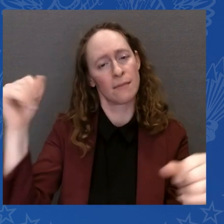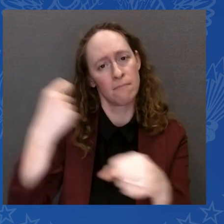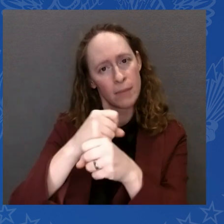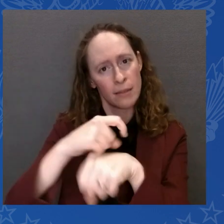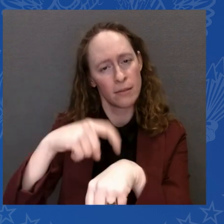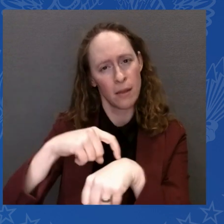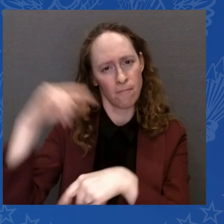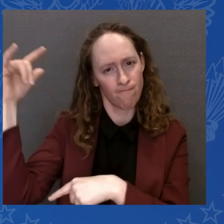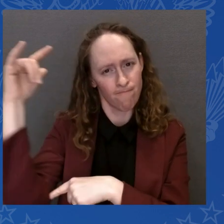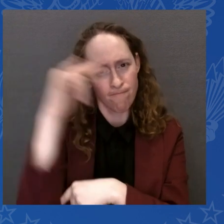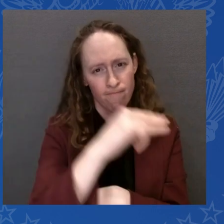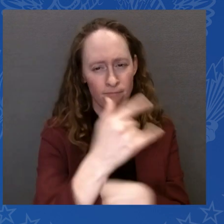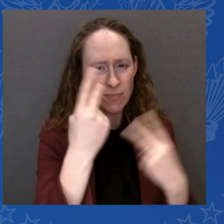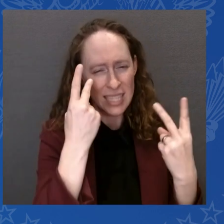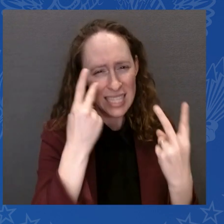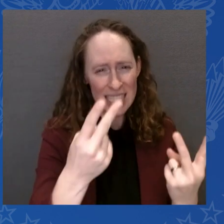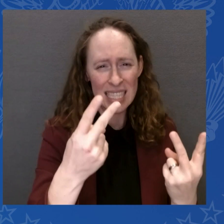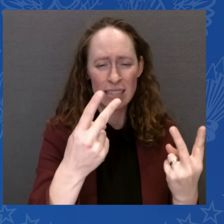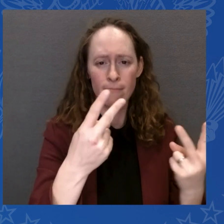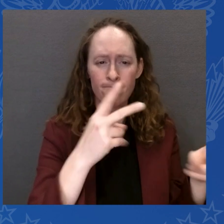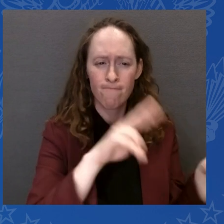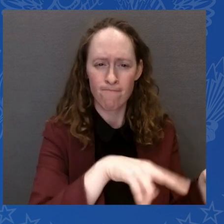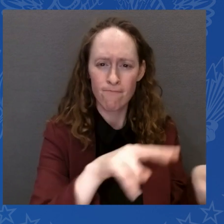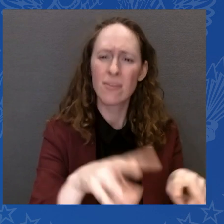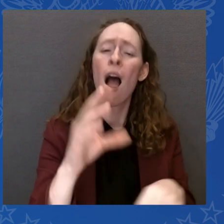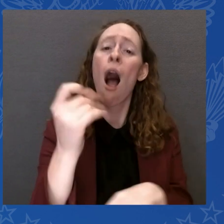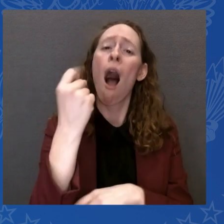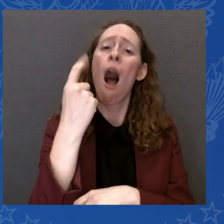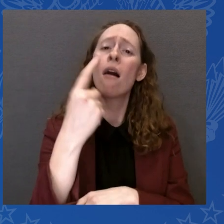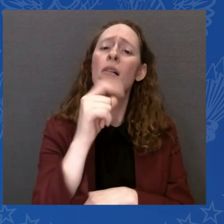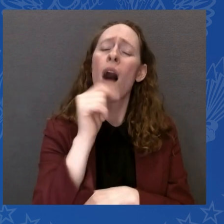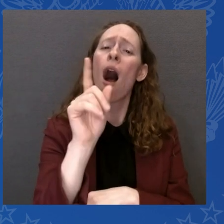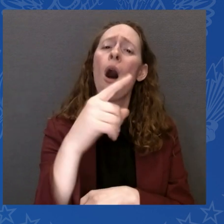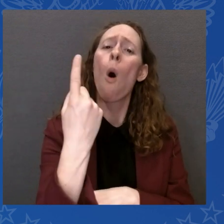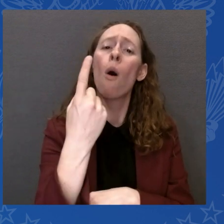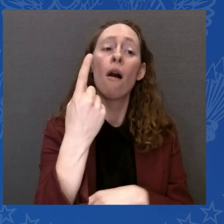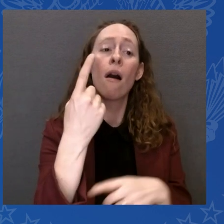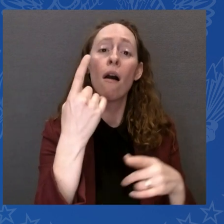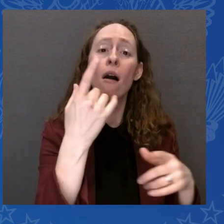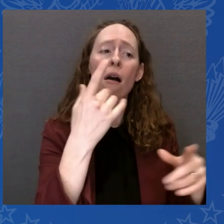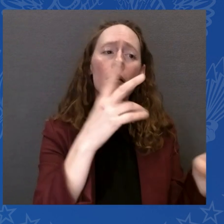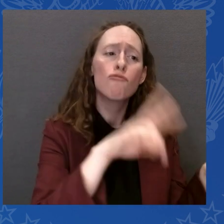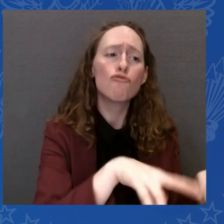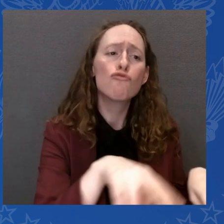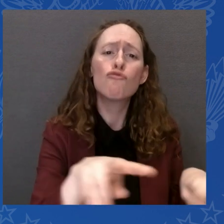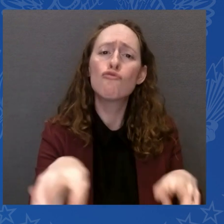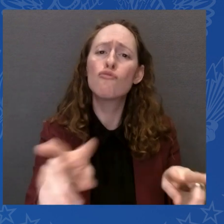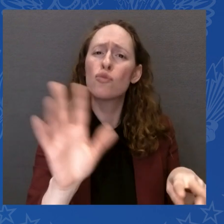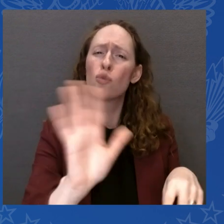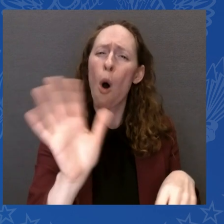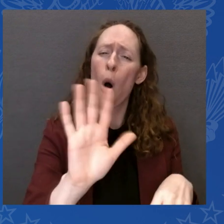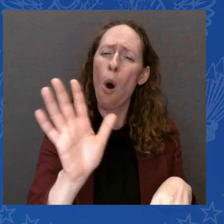And, you know, I can say this because, well, I guess I have the mic. One of the things that I've long admired,